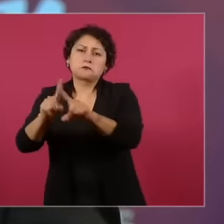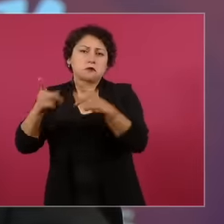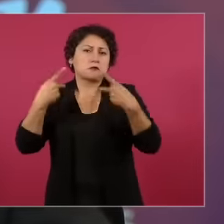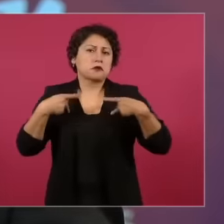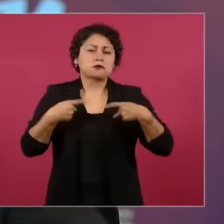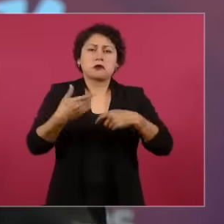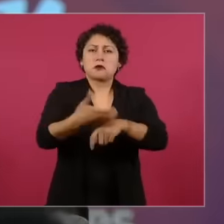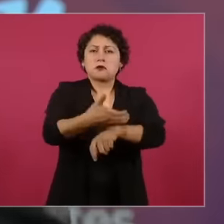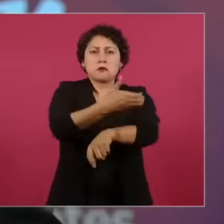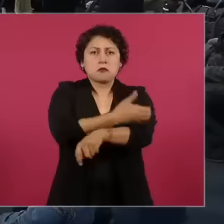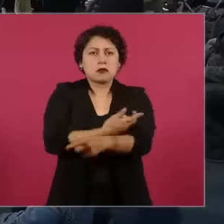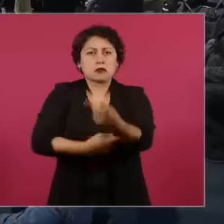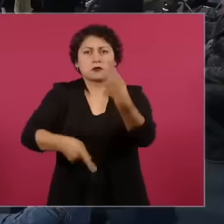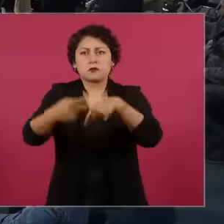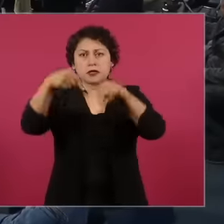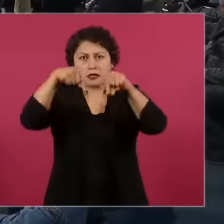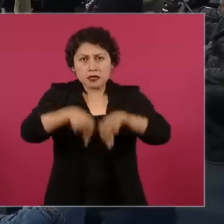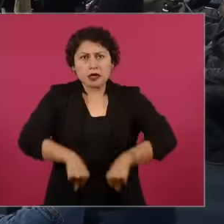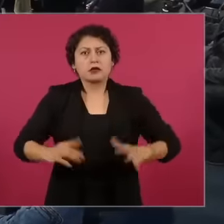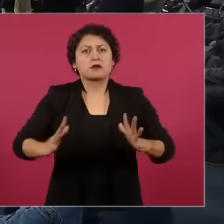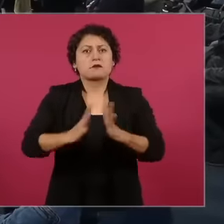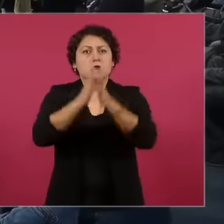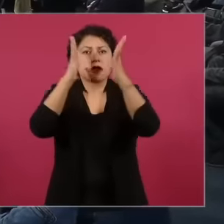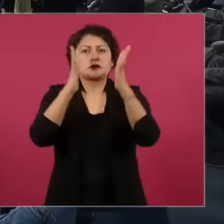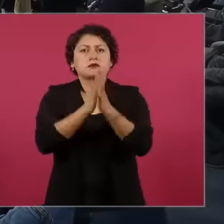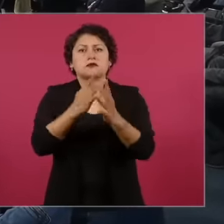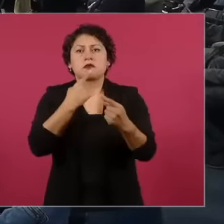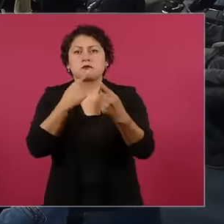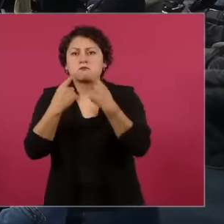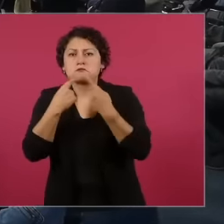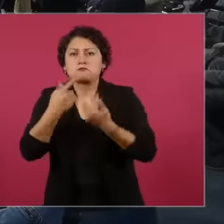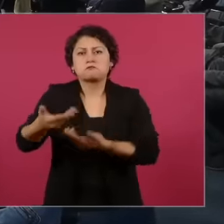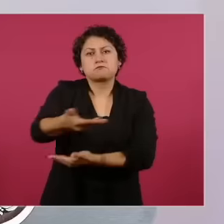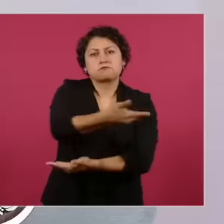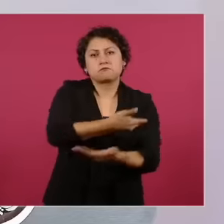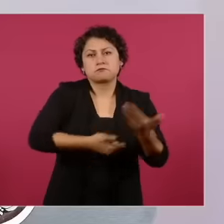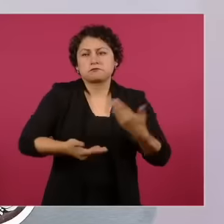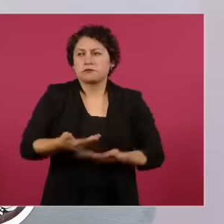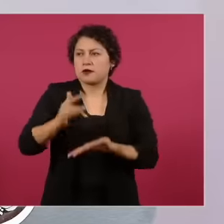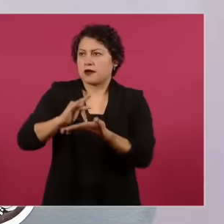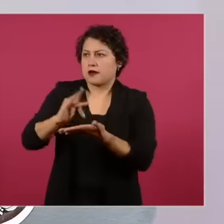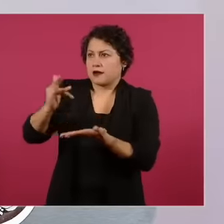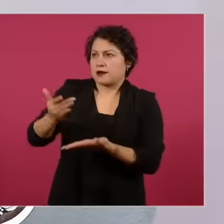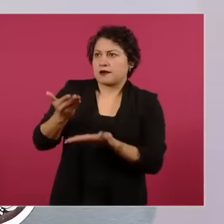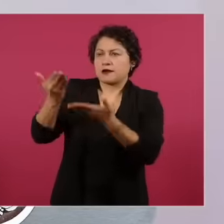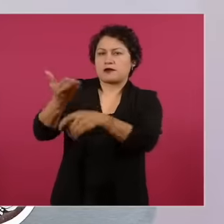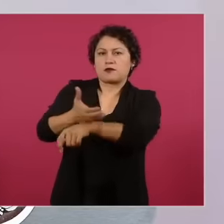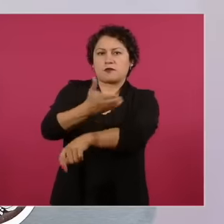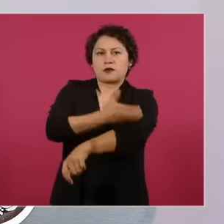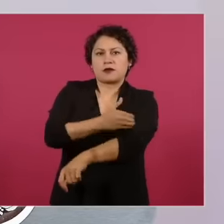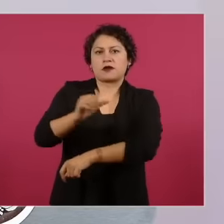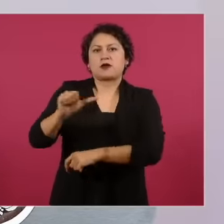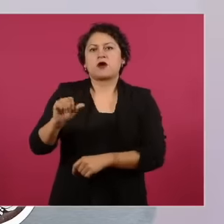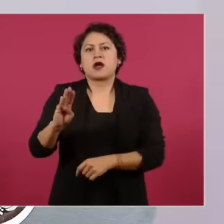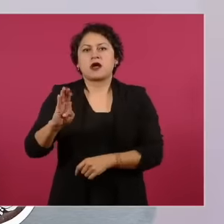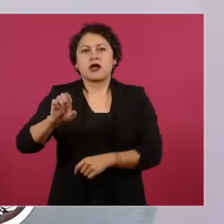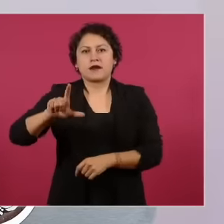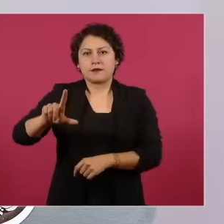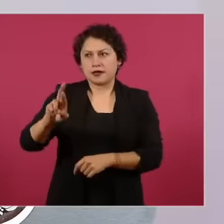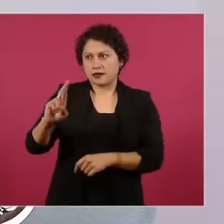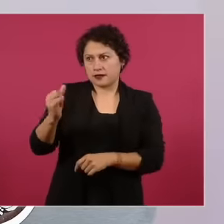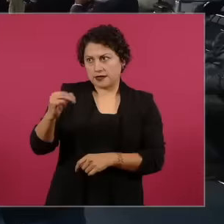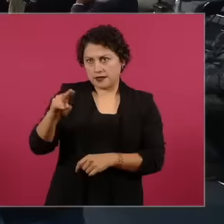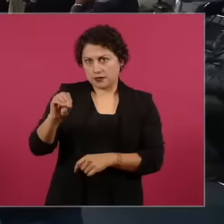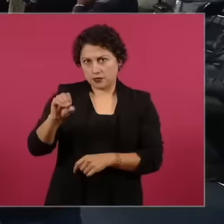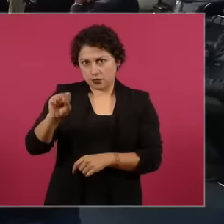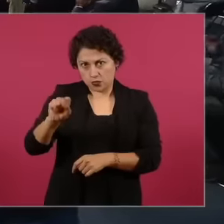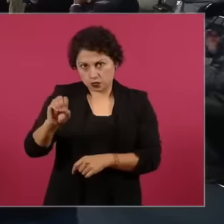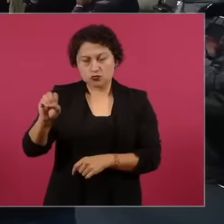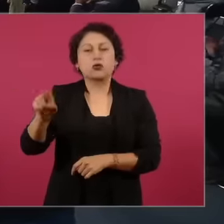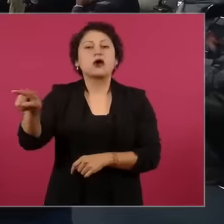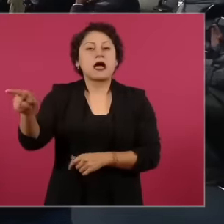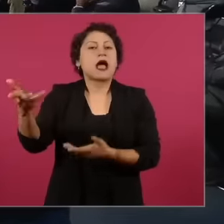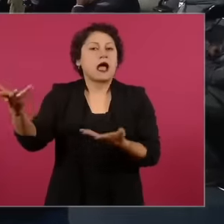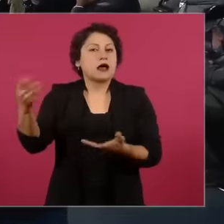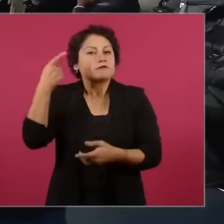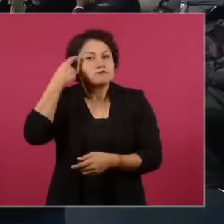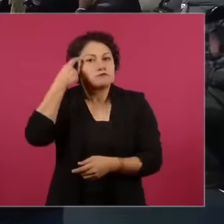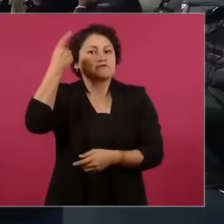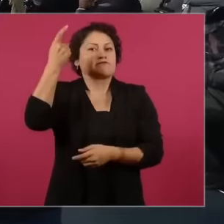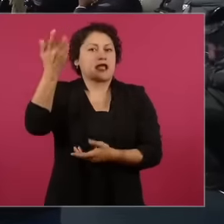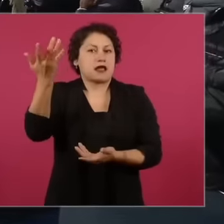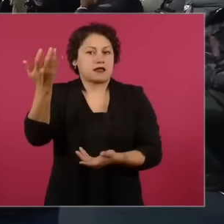in that and we recognize comrade Abel Reynoso for having had the initiative to convene to